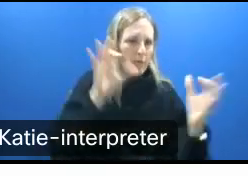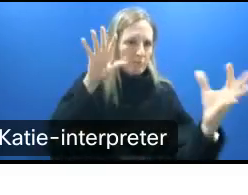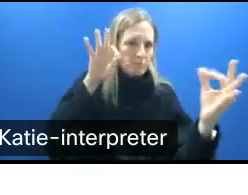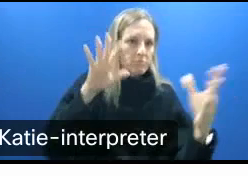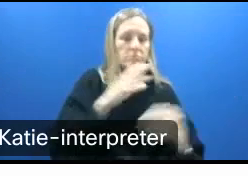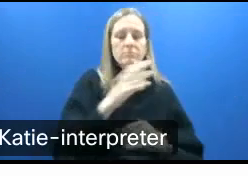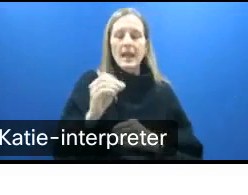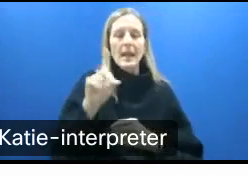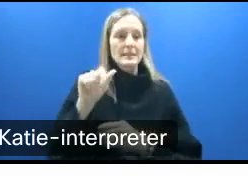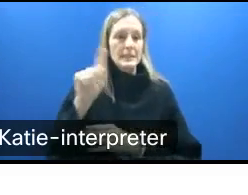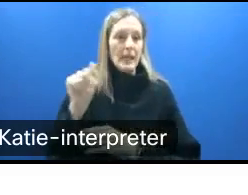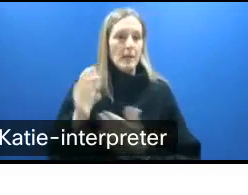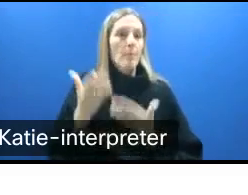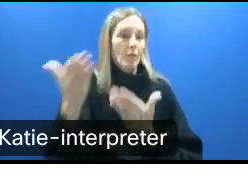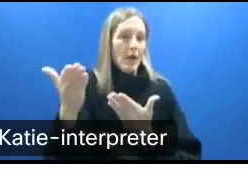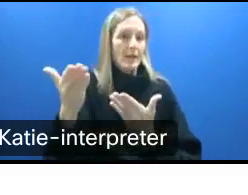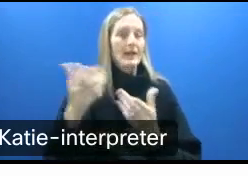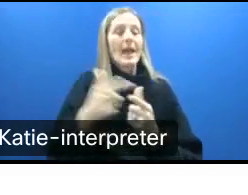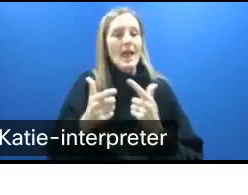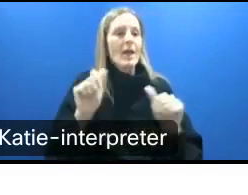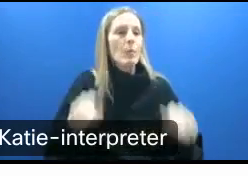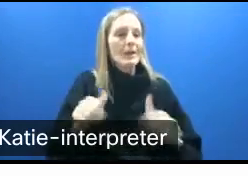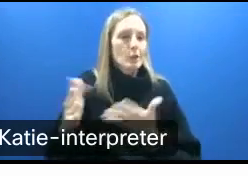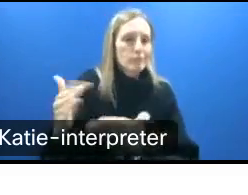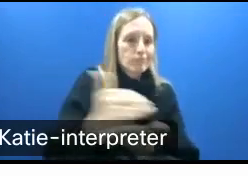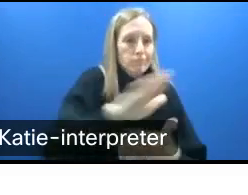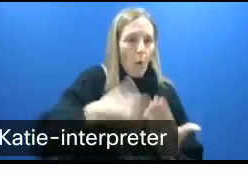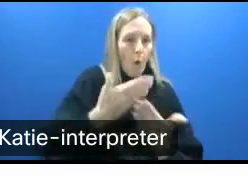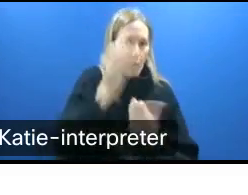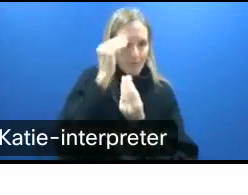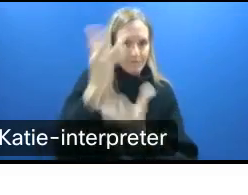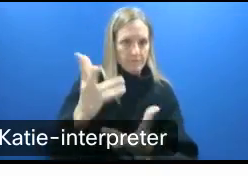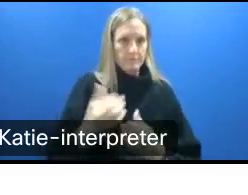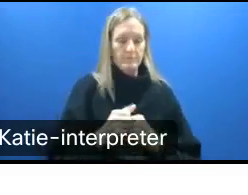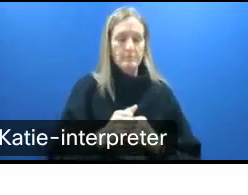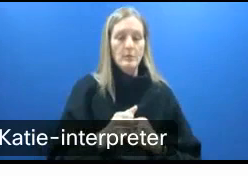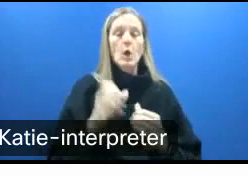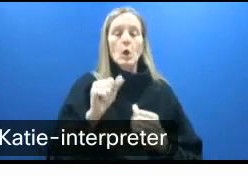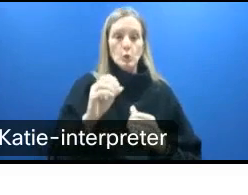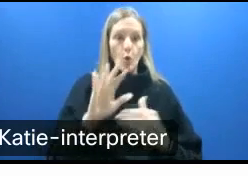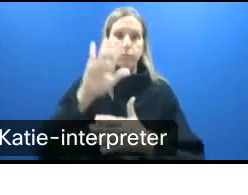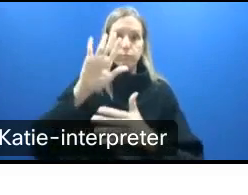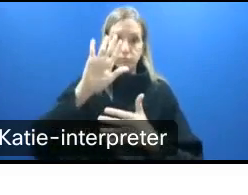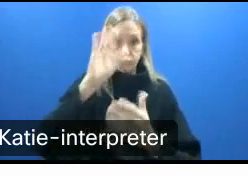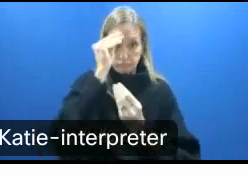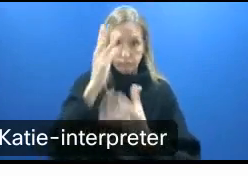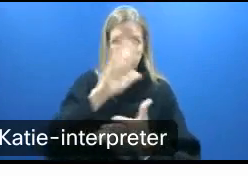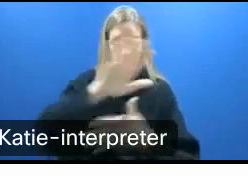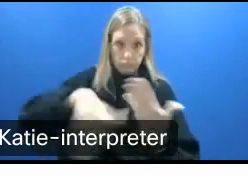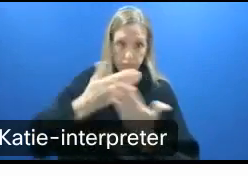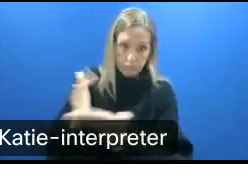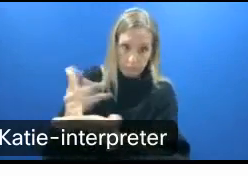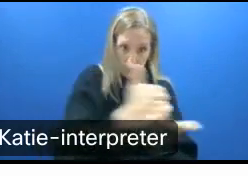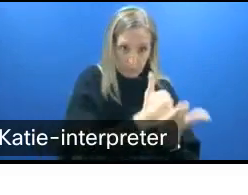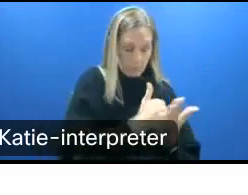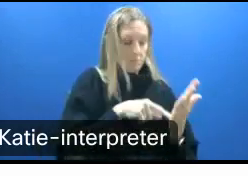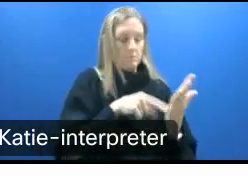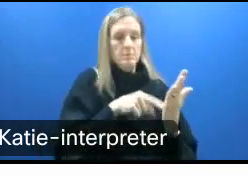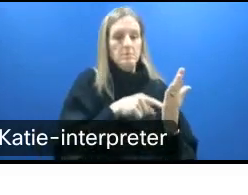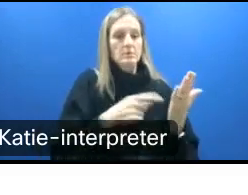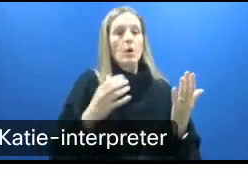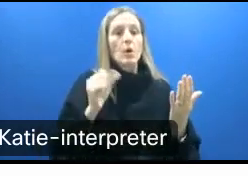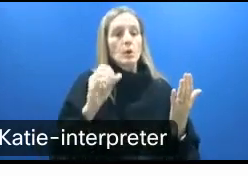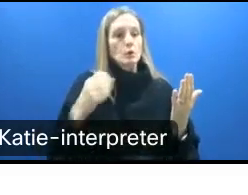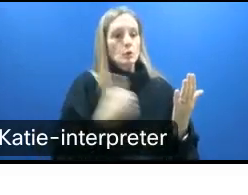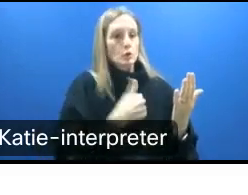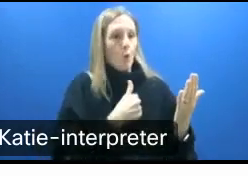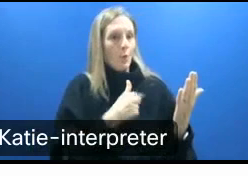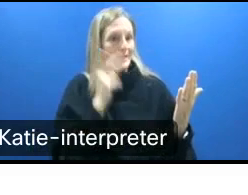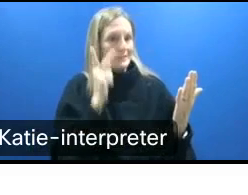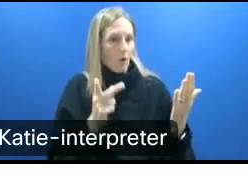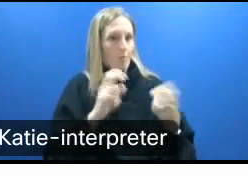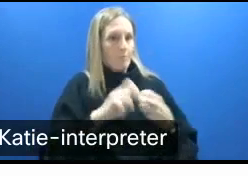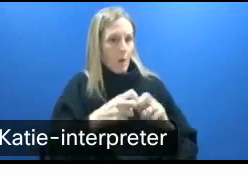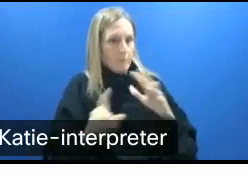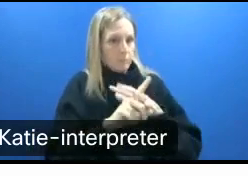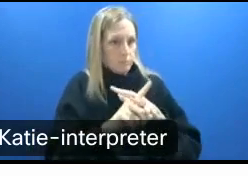To, um, gather an array of information, the key areas of concern that were noted for the central Brooklyn were consistent with those notice throughout the barrel. They are poverty and housing issues.